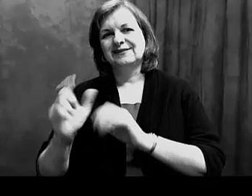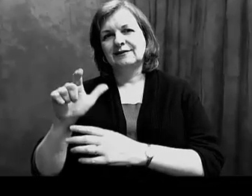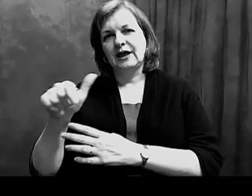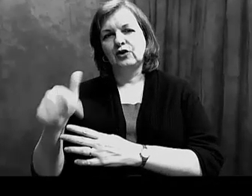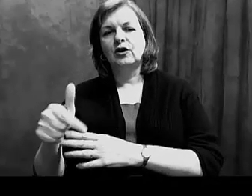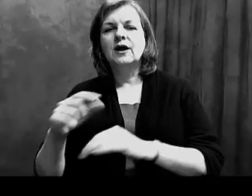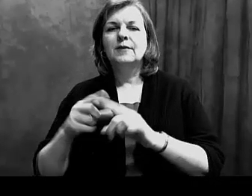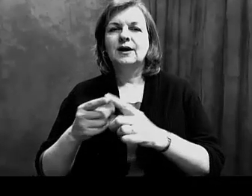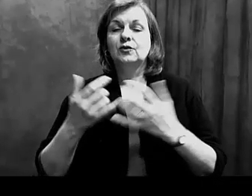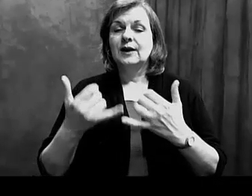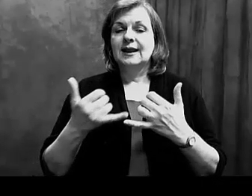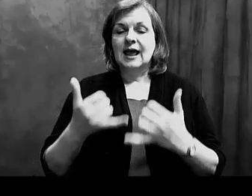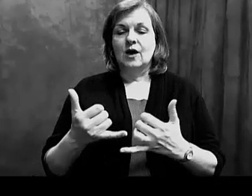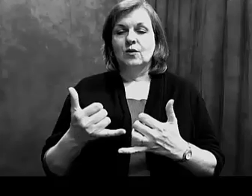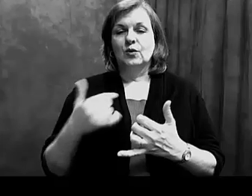lectures but for now